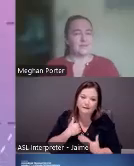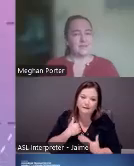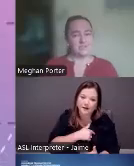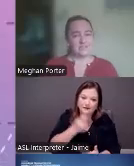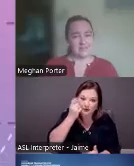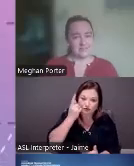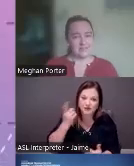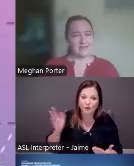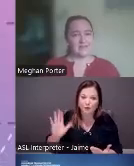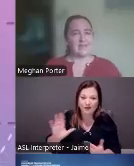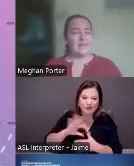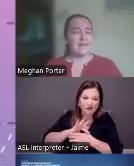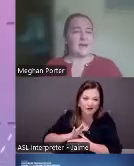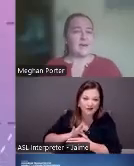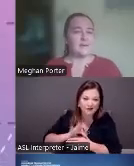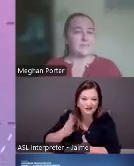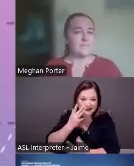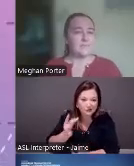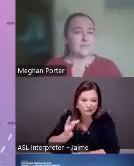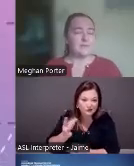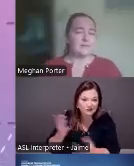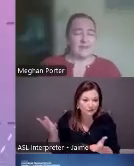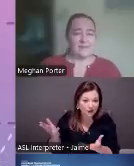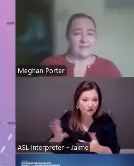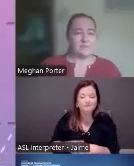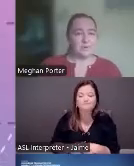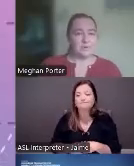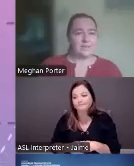interested in having promoted.